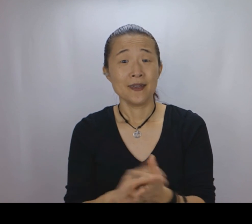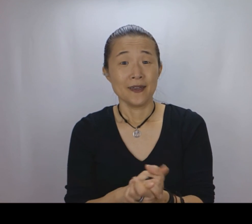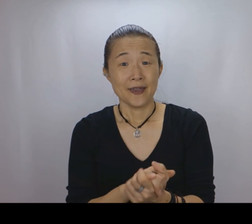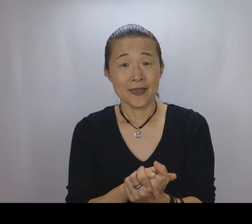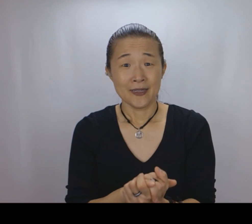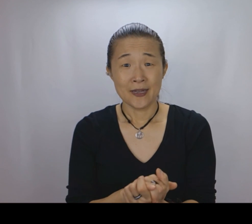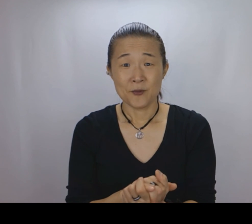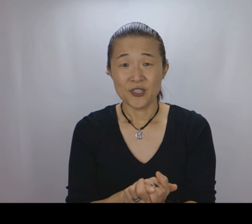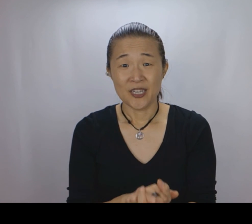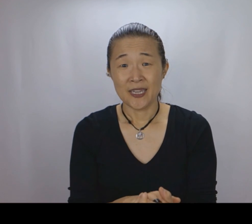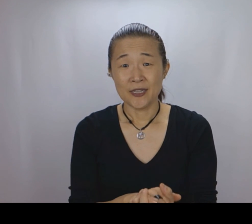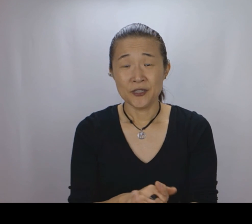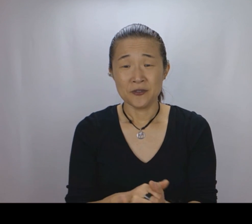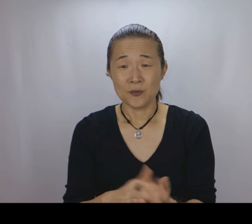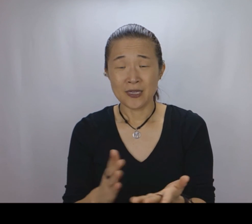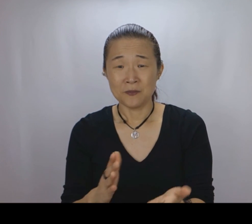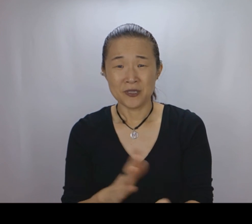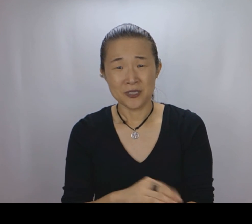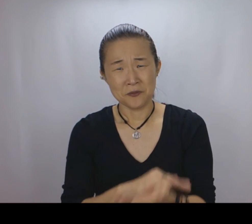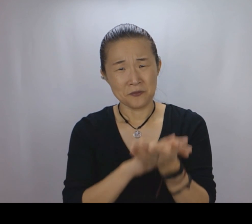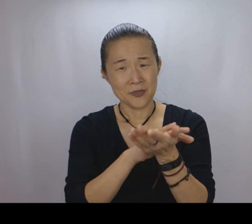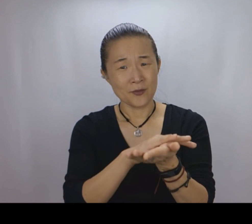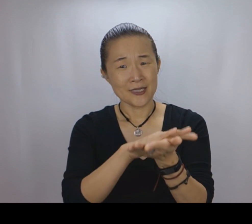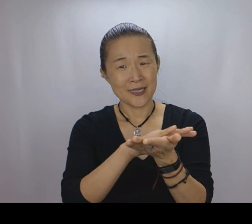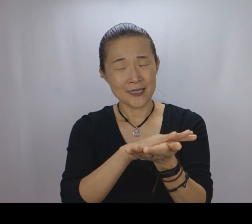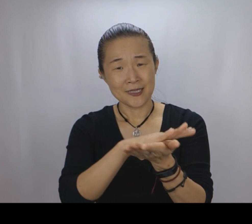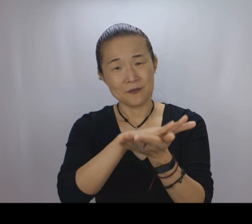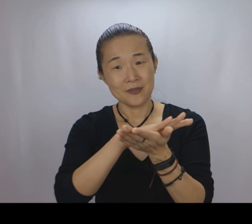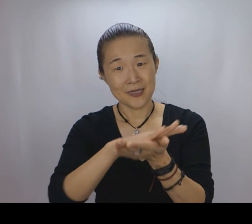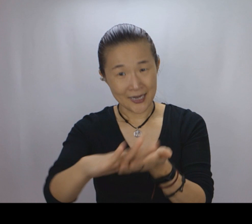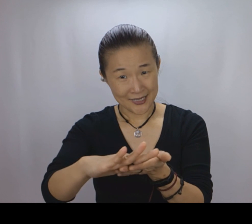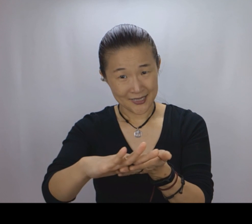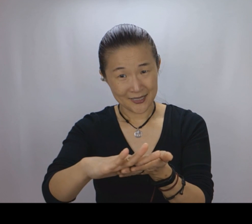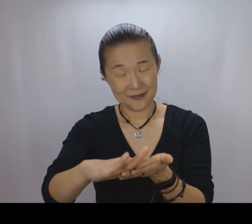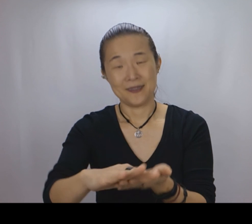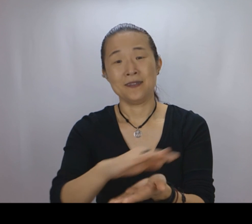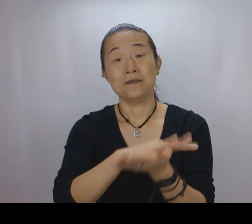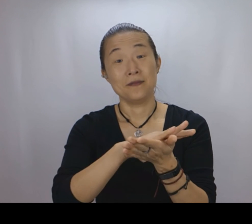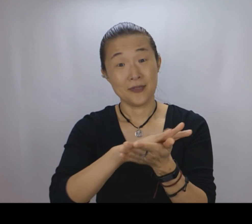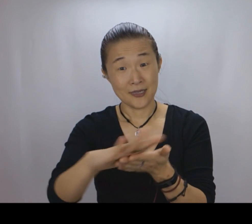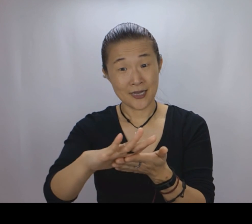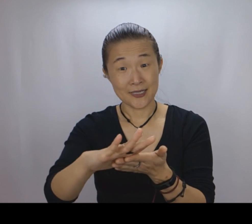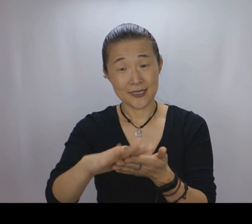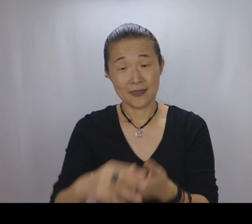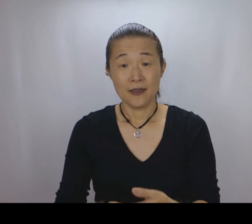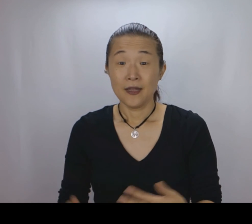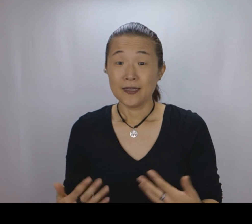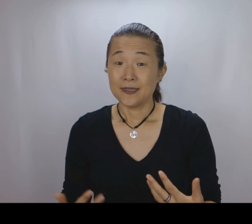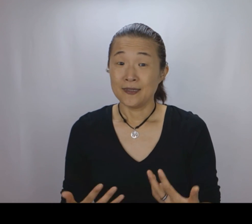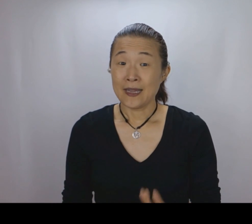and they appreciate that in you as well. But what you really want to say is nice. So, nice.